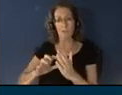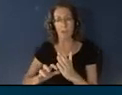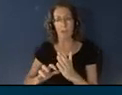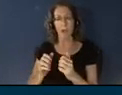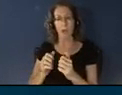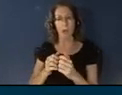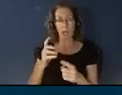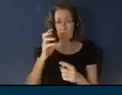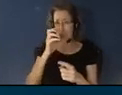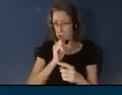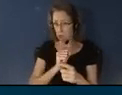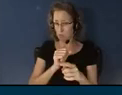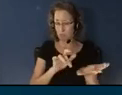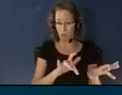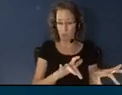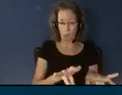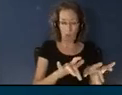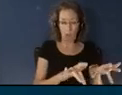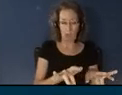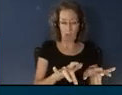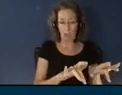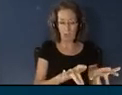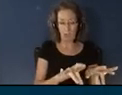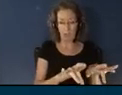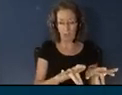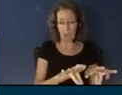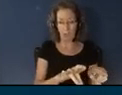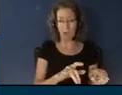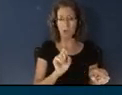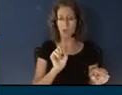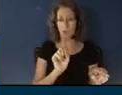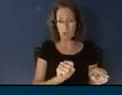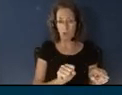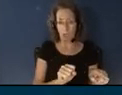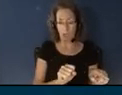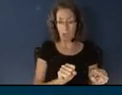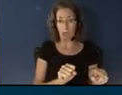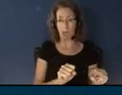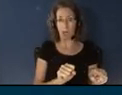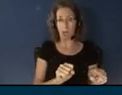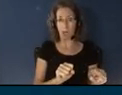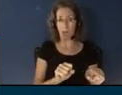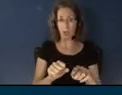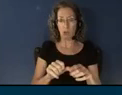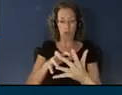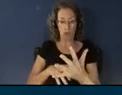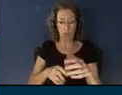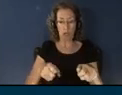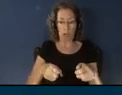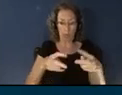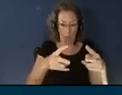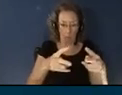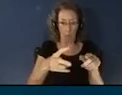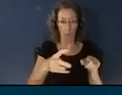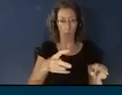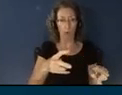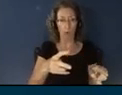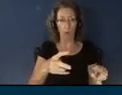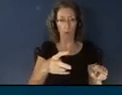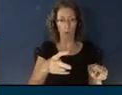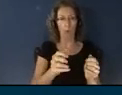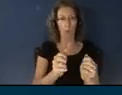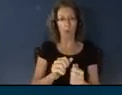you're doing a recorded and you can also upload your transcription to the um to mighty network and